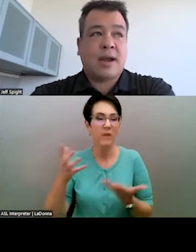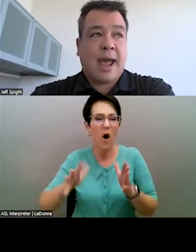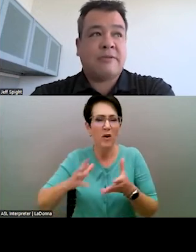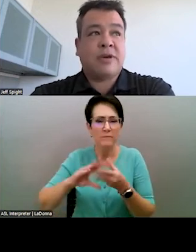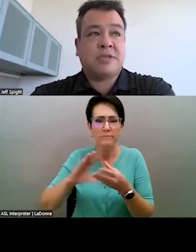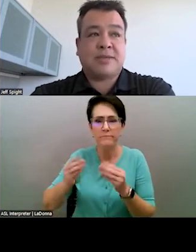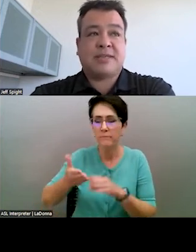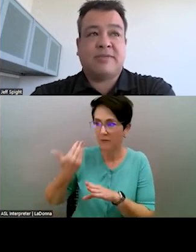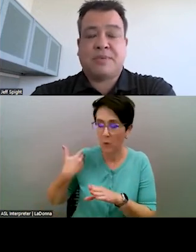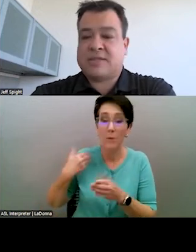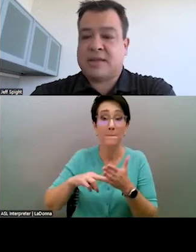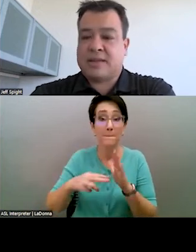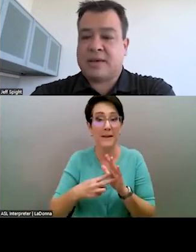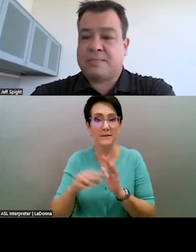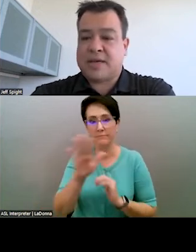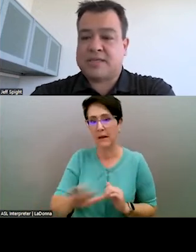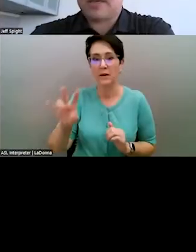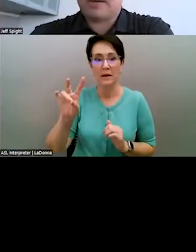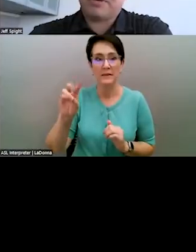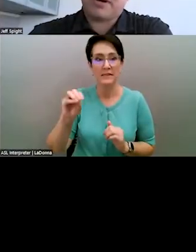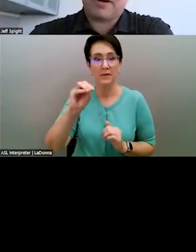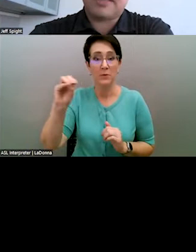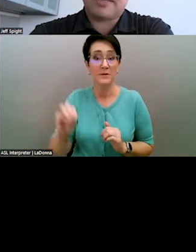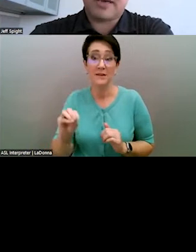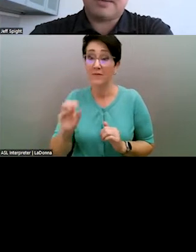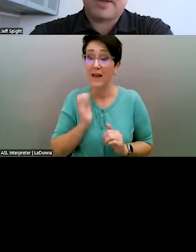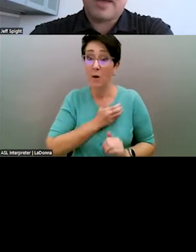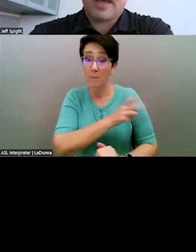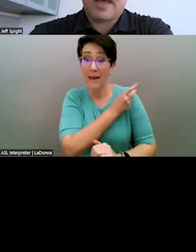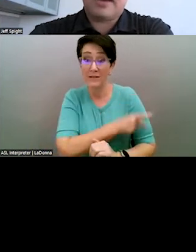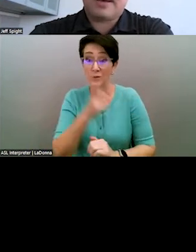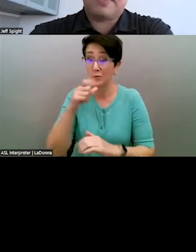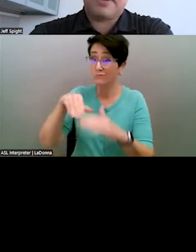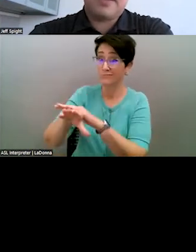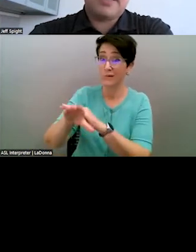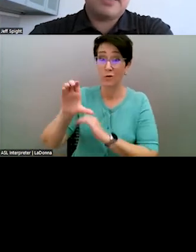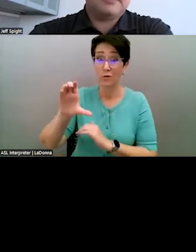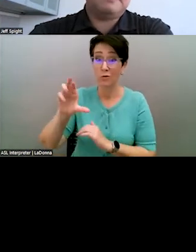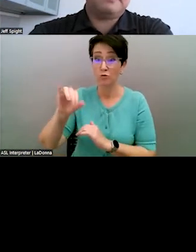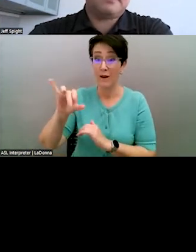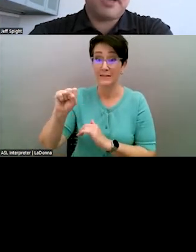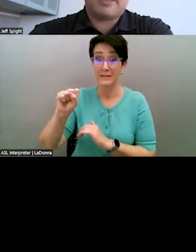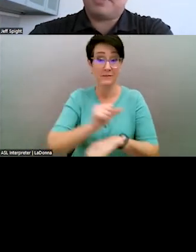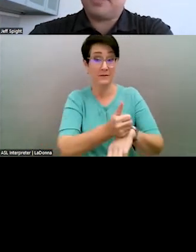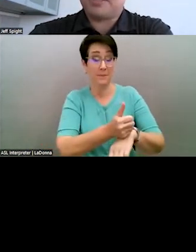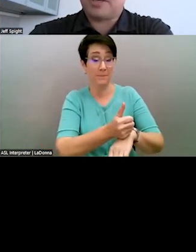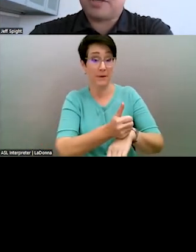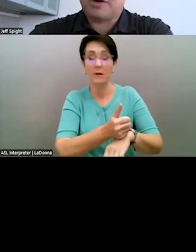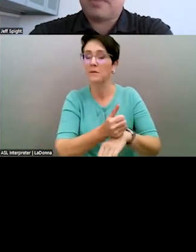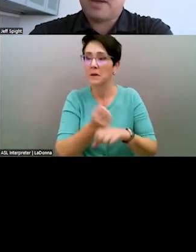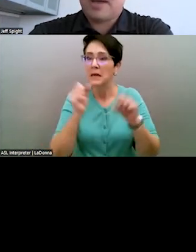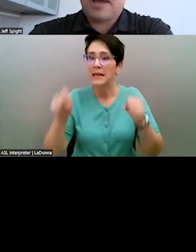AVERAGE. 70% OF PATIENTS THROUGH THE CRISIS SETUP END UP, BEING ABLE TO BE DISCHARGED HOME. AND THAT